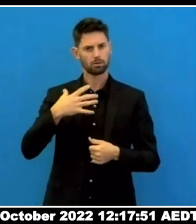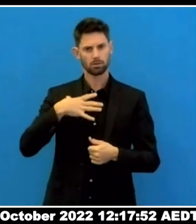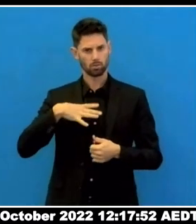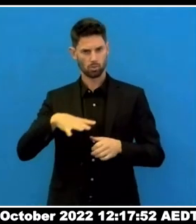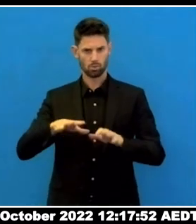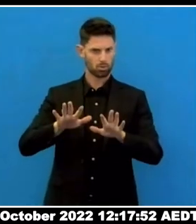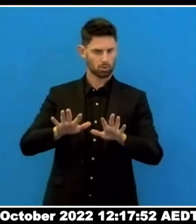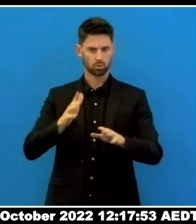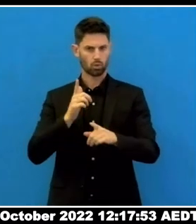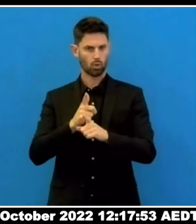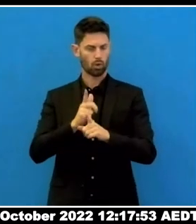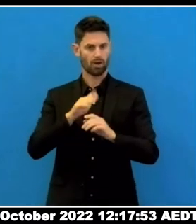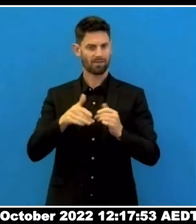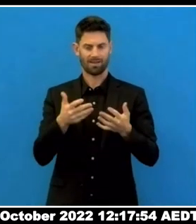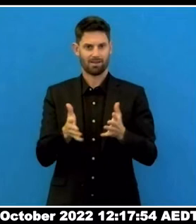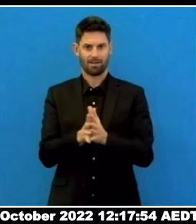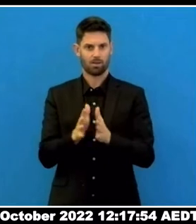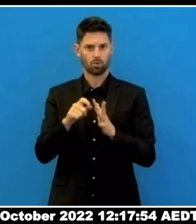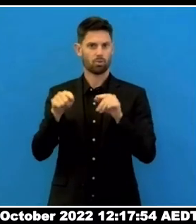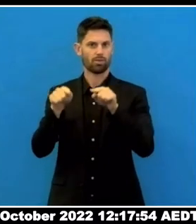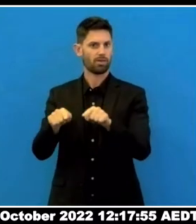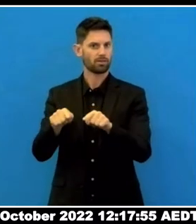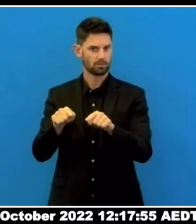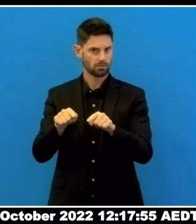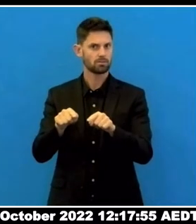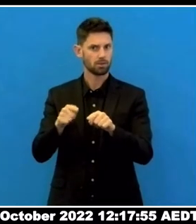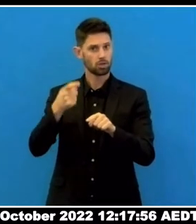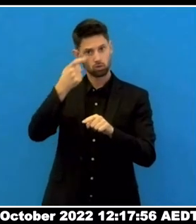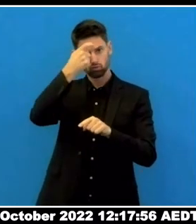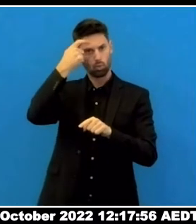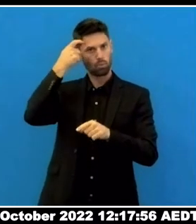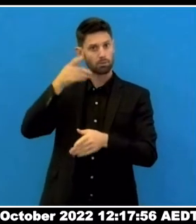of a trauma informed approach and trauma practice.